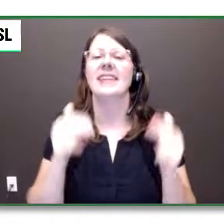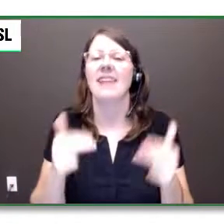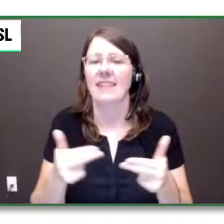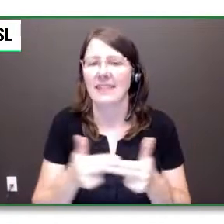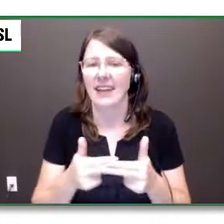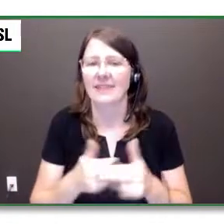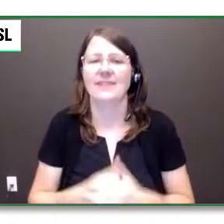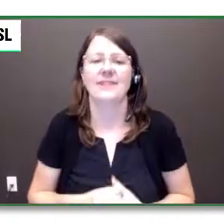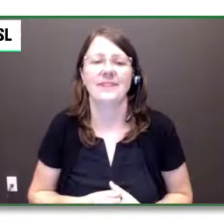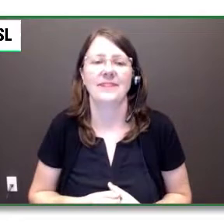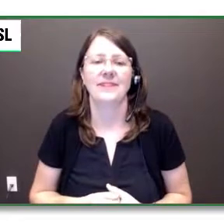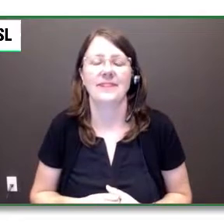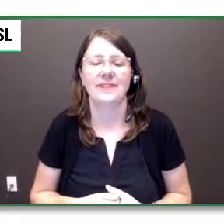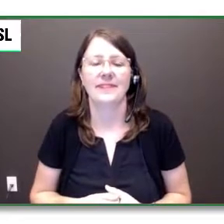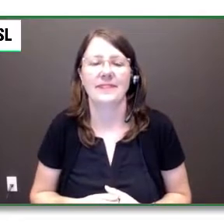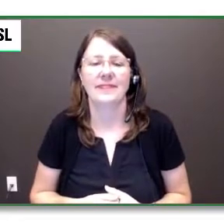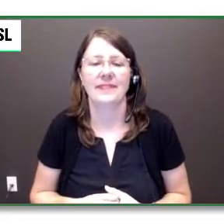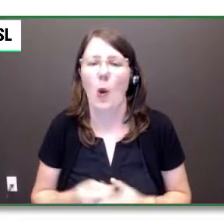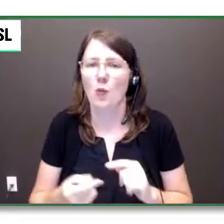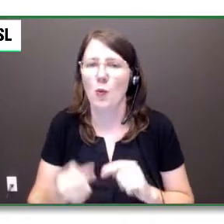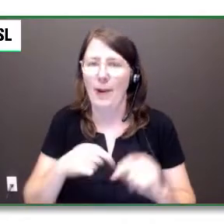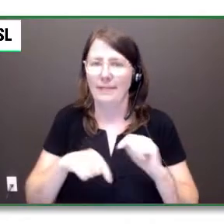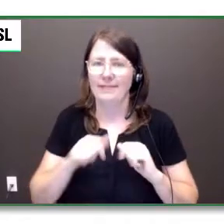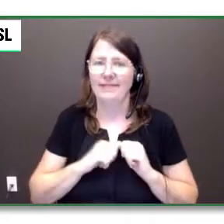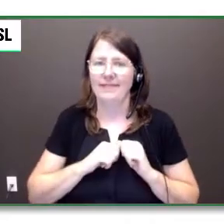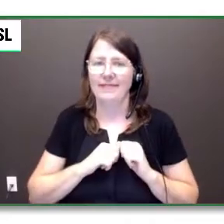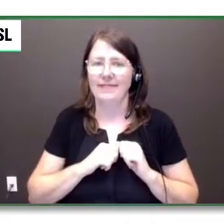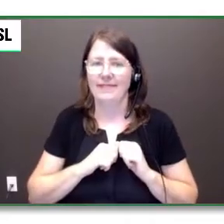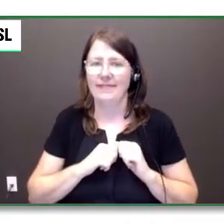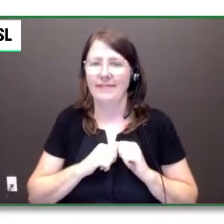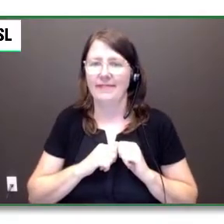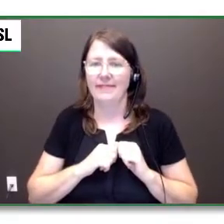um uh back it's like I guess the